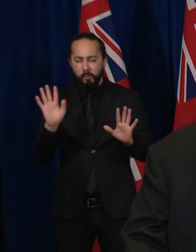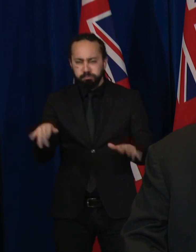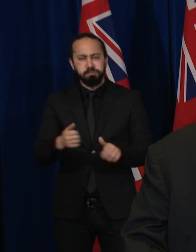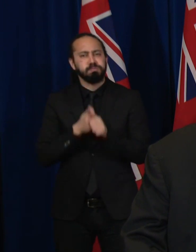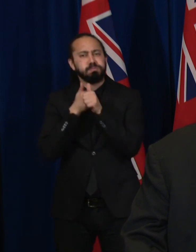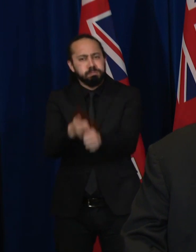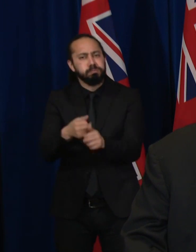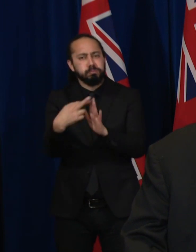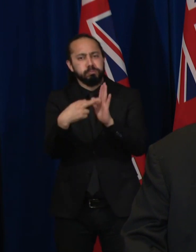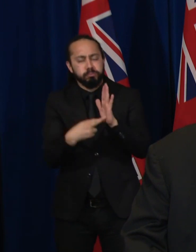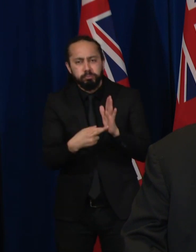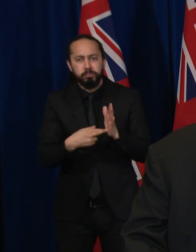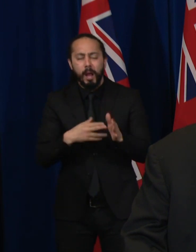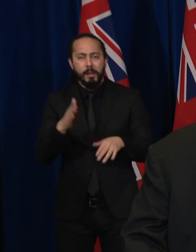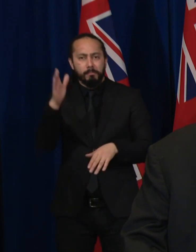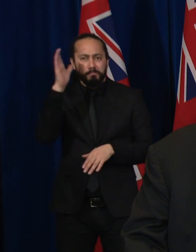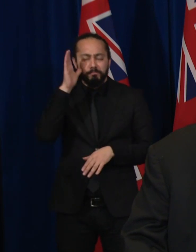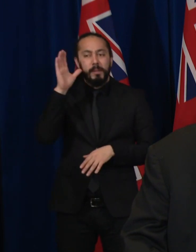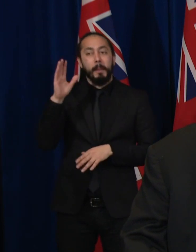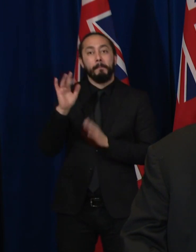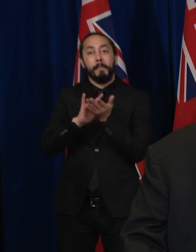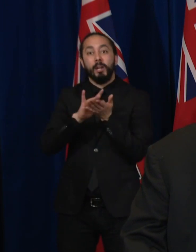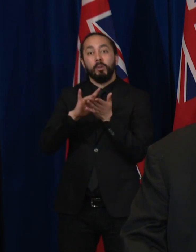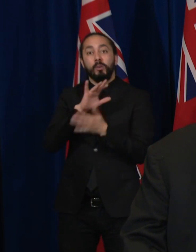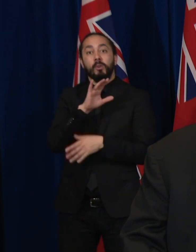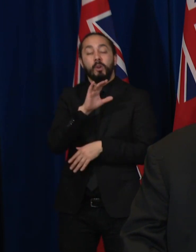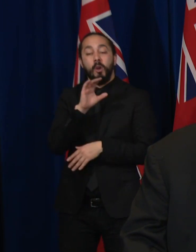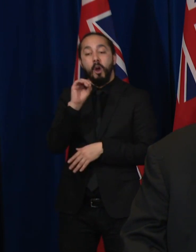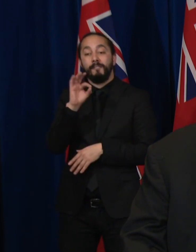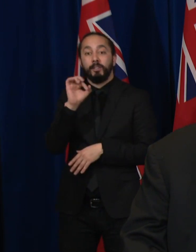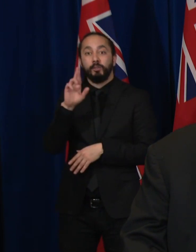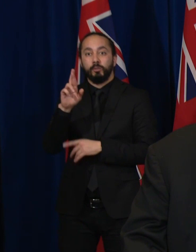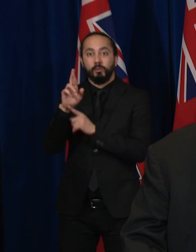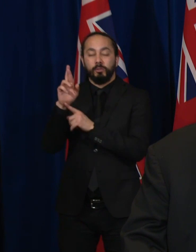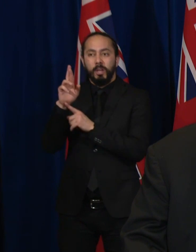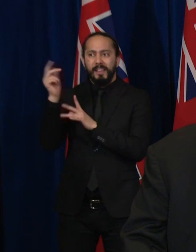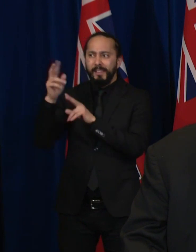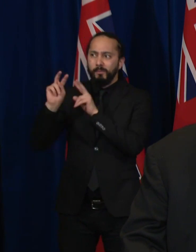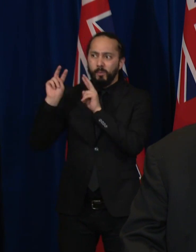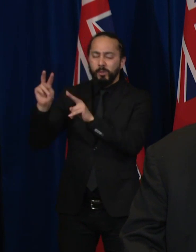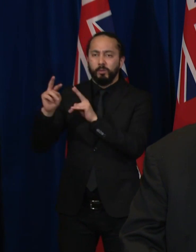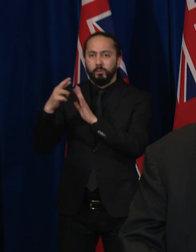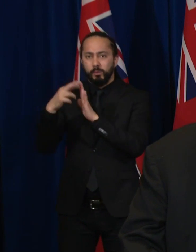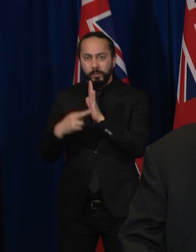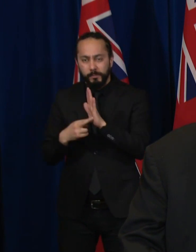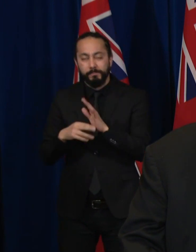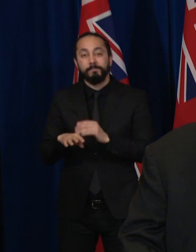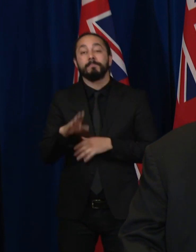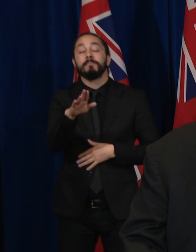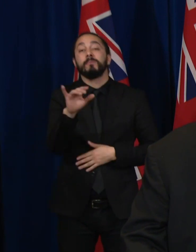everyone listening to the Chief Medical Officer. So thank you, everyone. And could I mention one